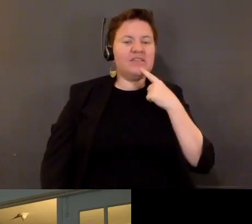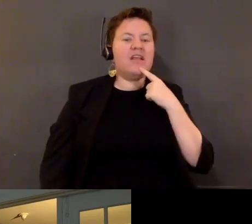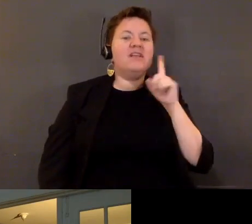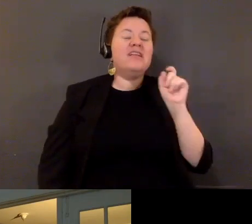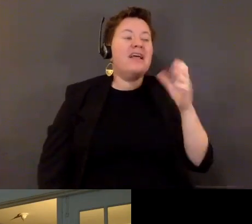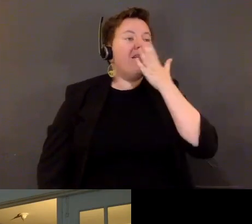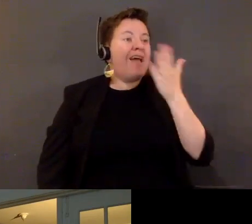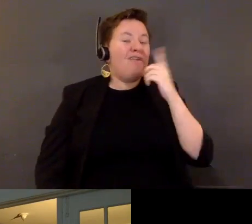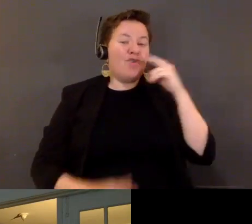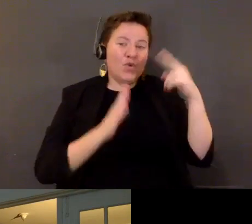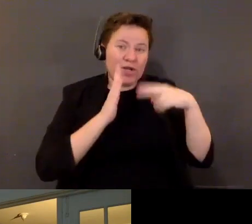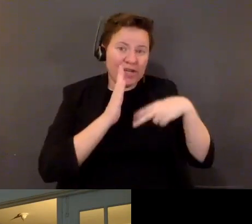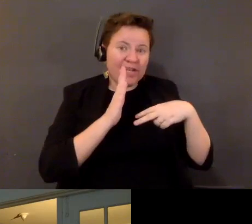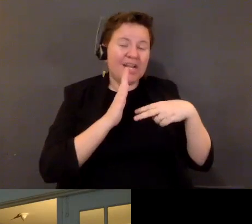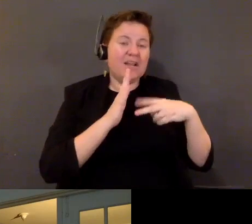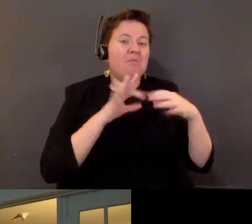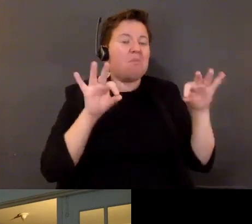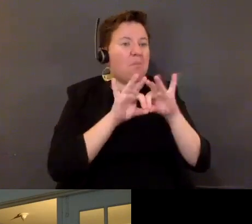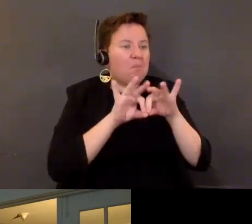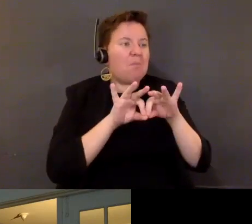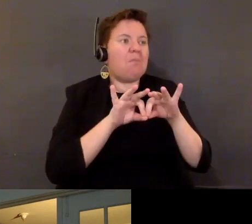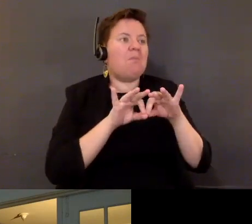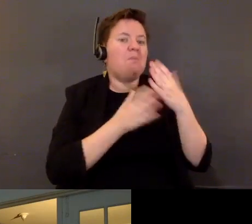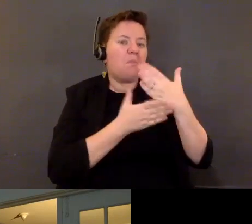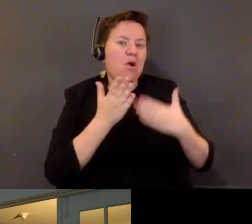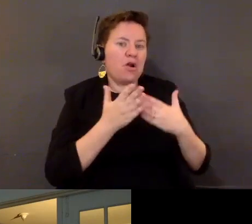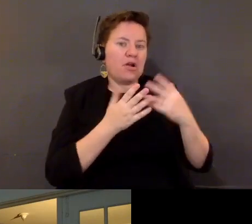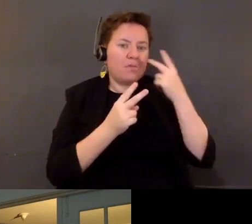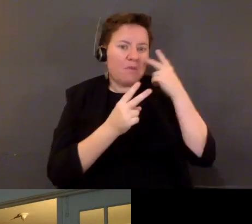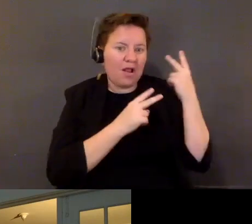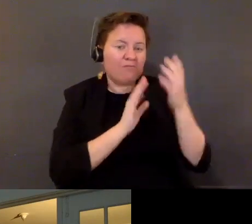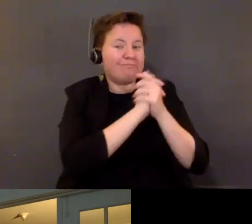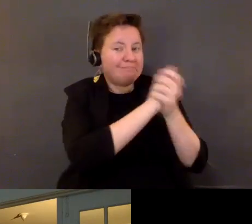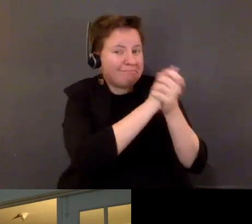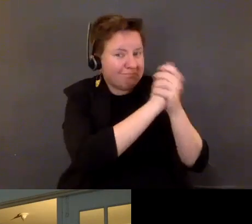reading a poignant sample of your memoir aloud to us and marveltov on its la mazel tov on its launch